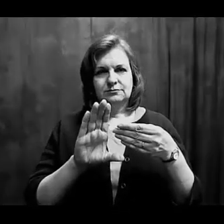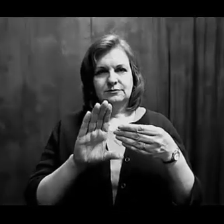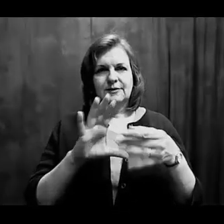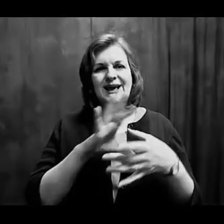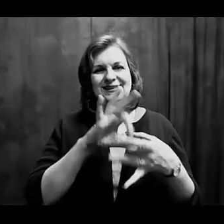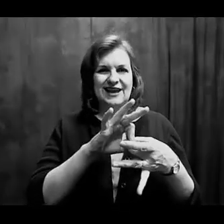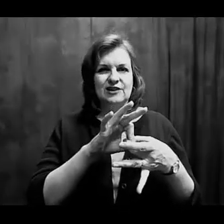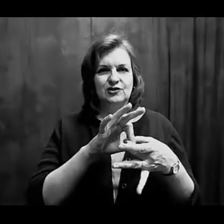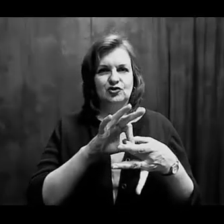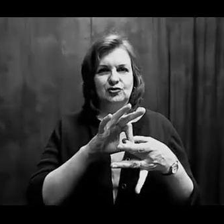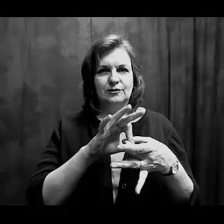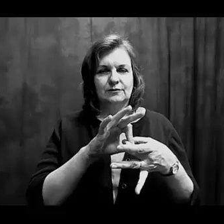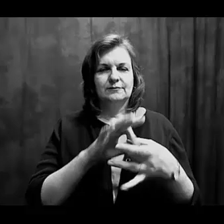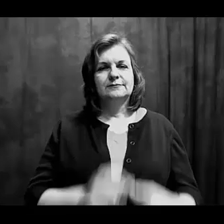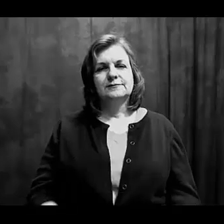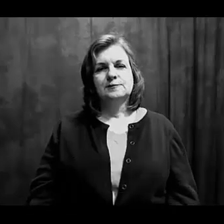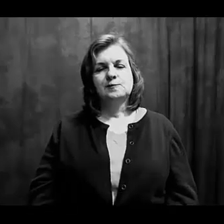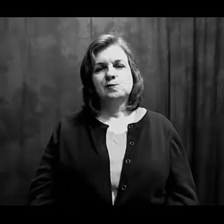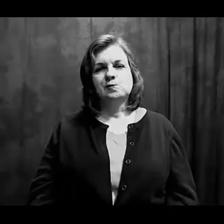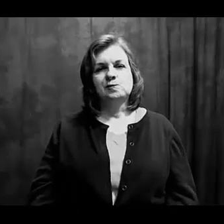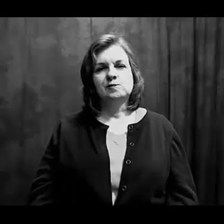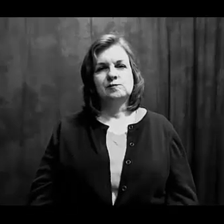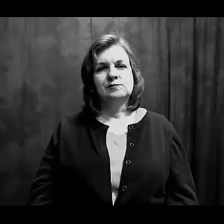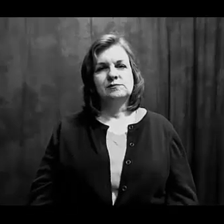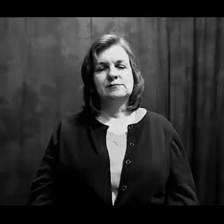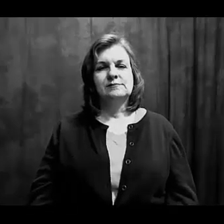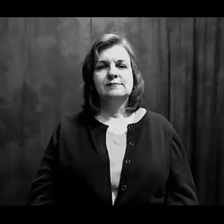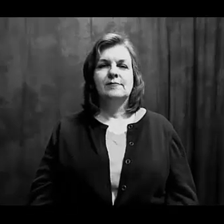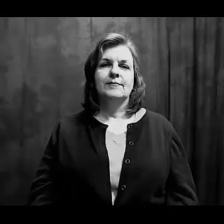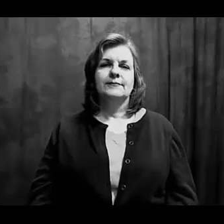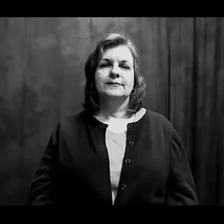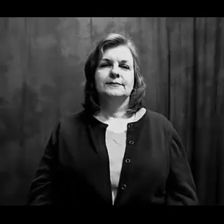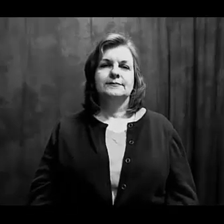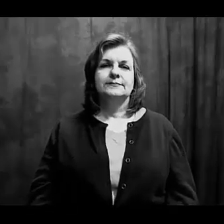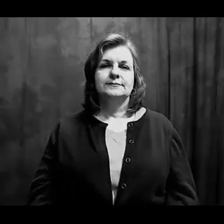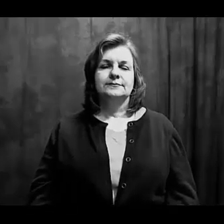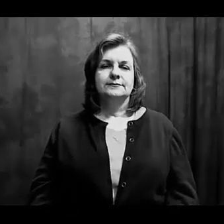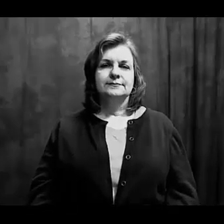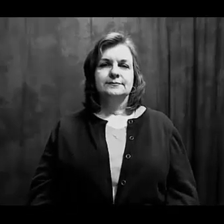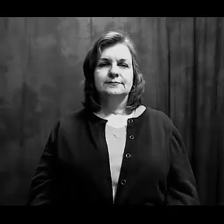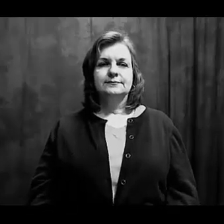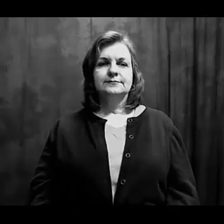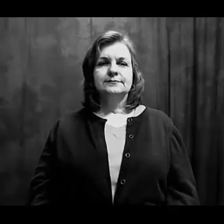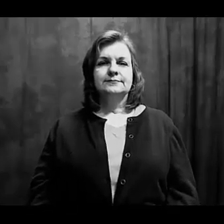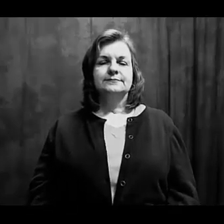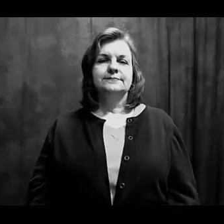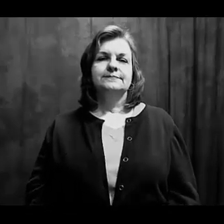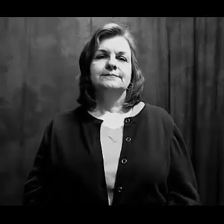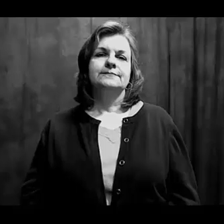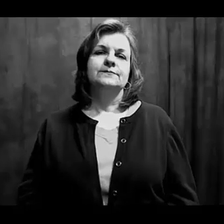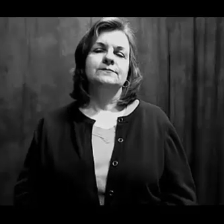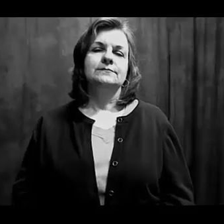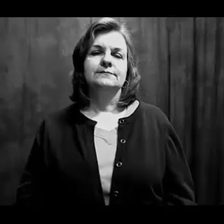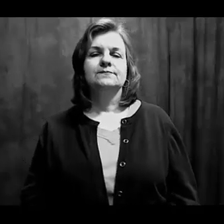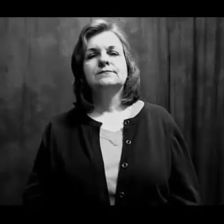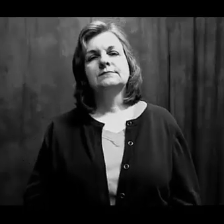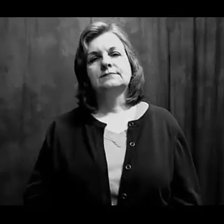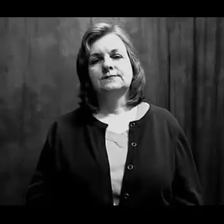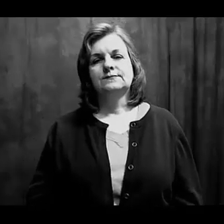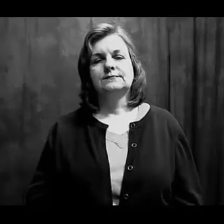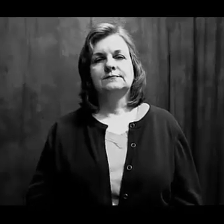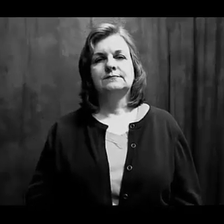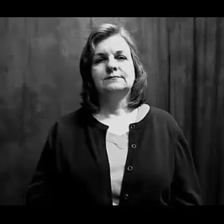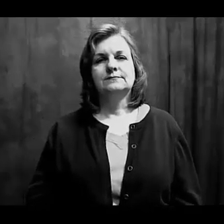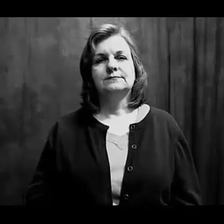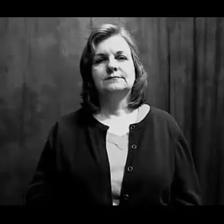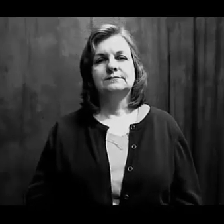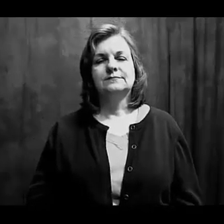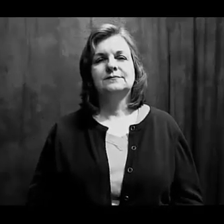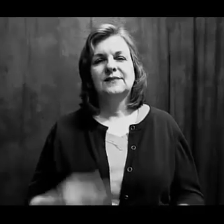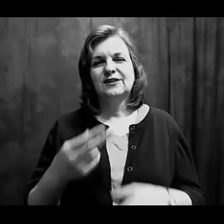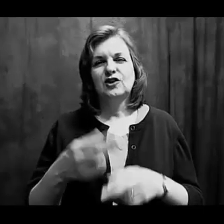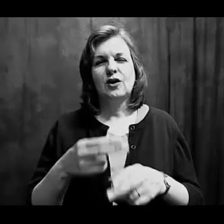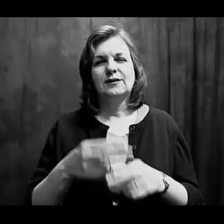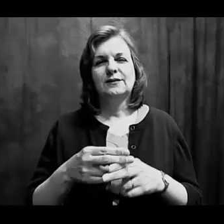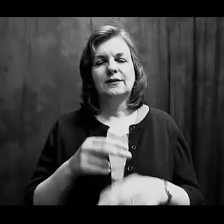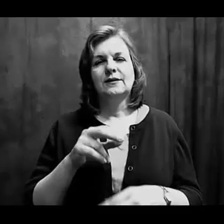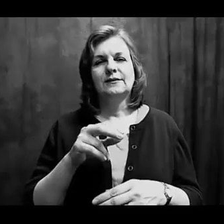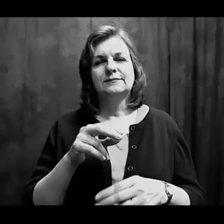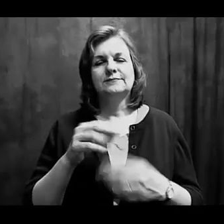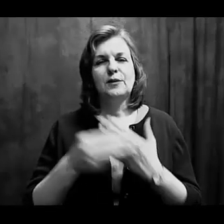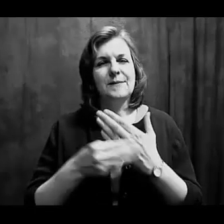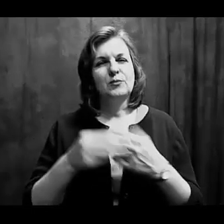it has proteins imbedded and attached